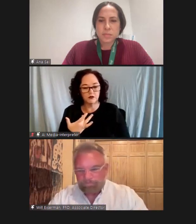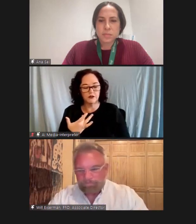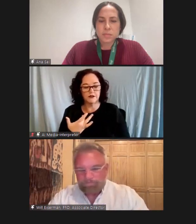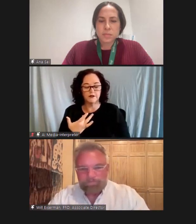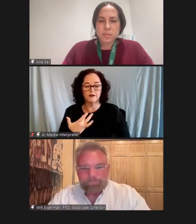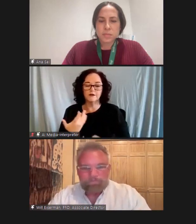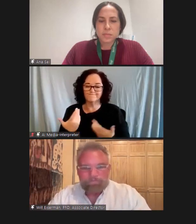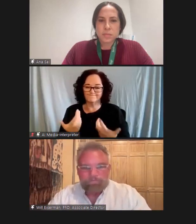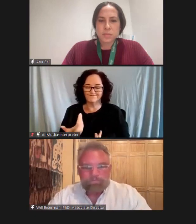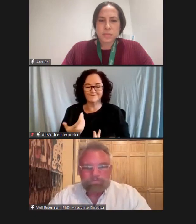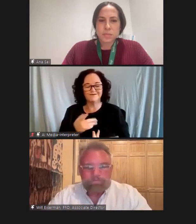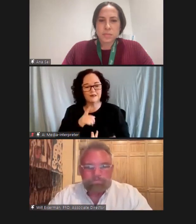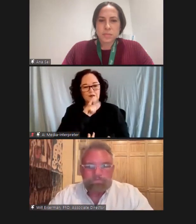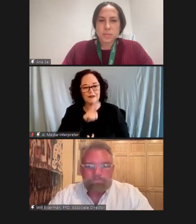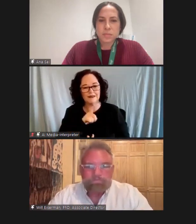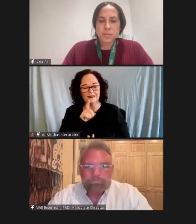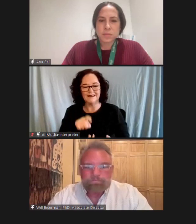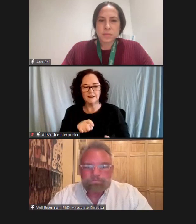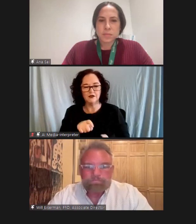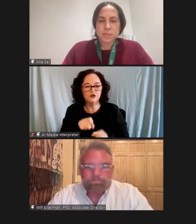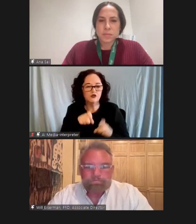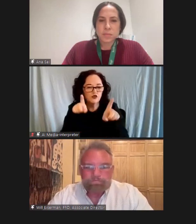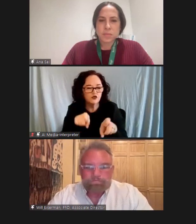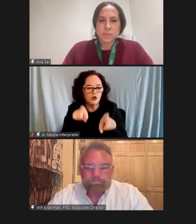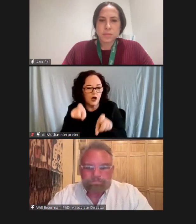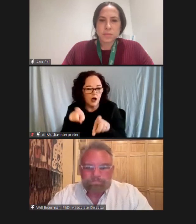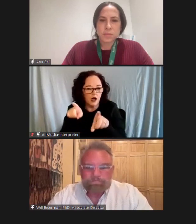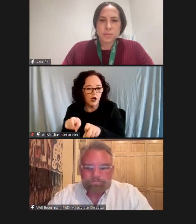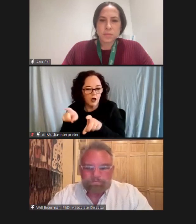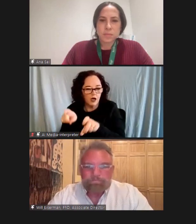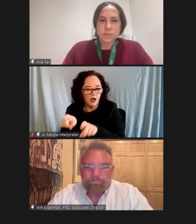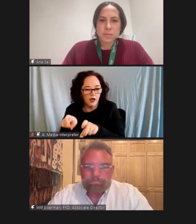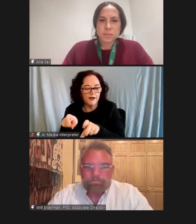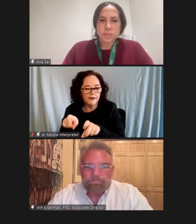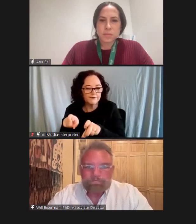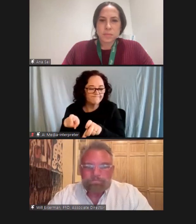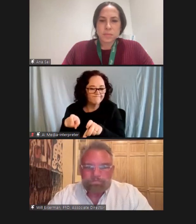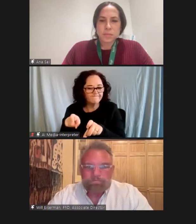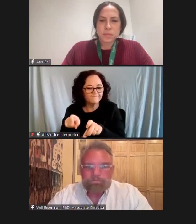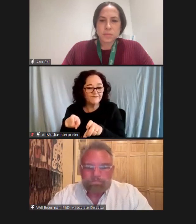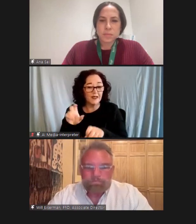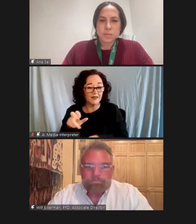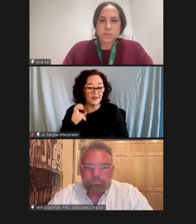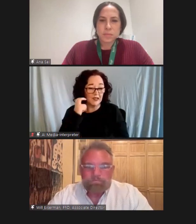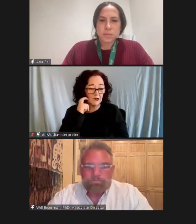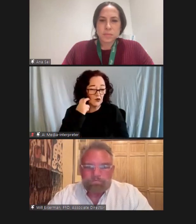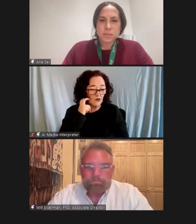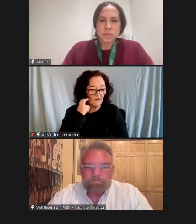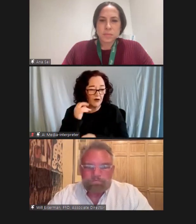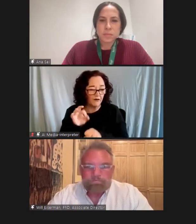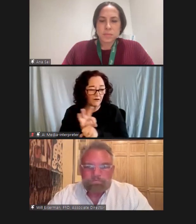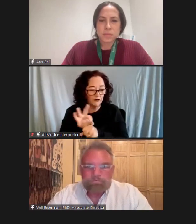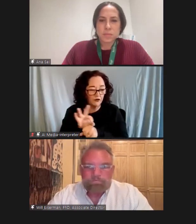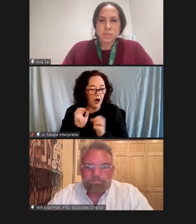doing some trials to see okay how much